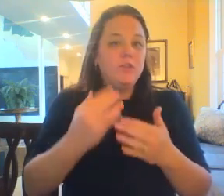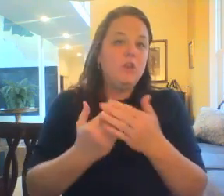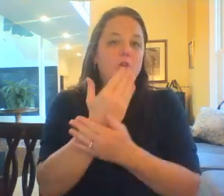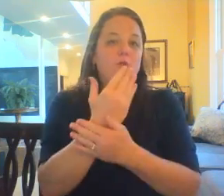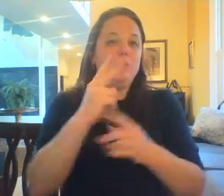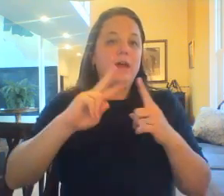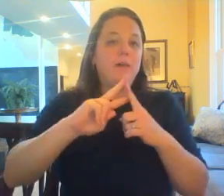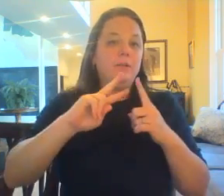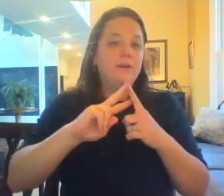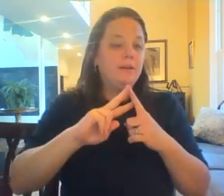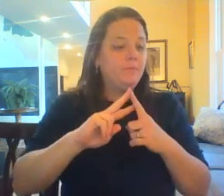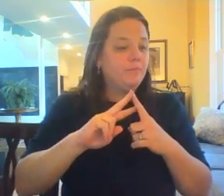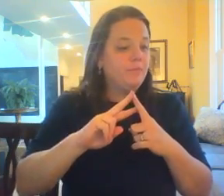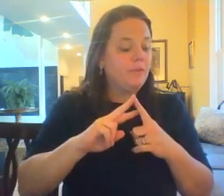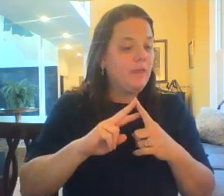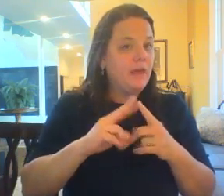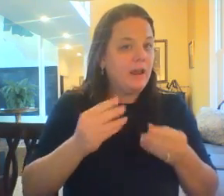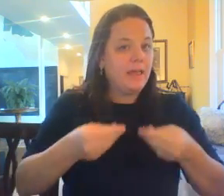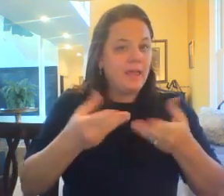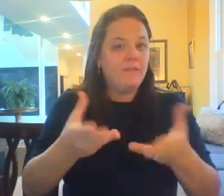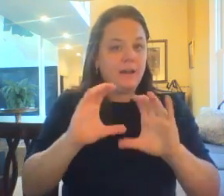the new vocabulary that I gave out in Right now, we're going to look a the new vocabulary that I gave out in class today.